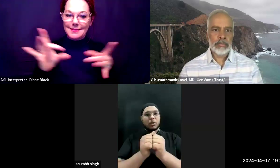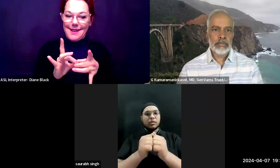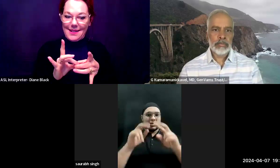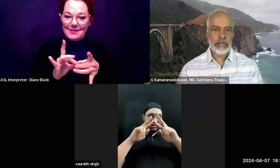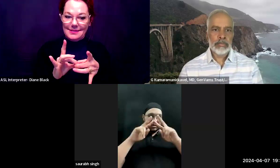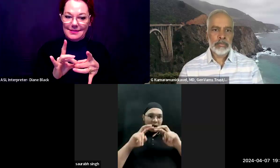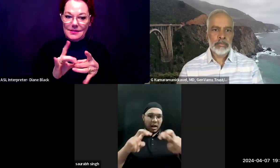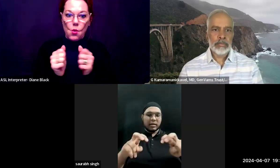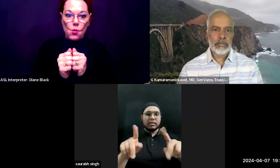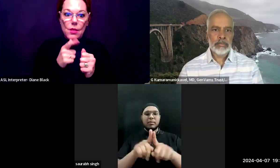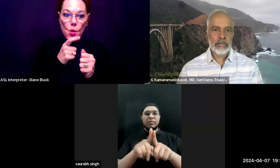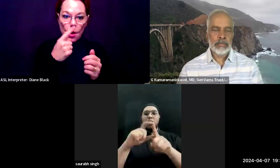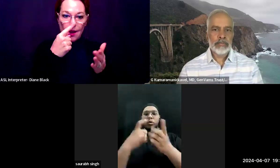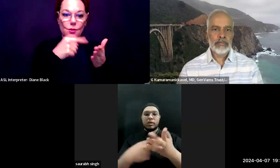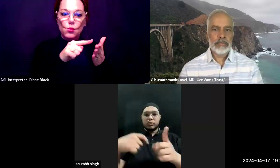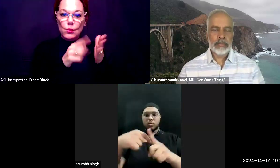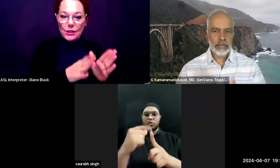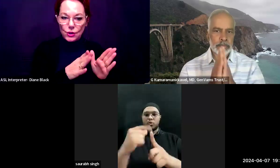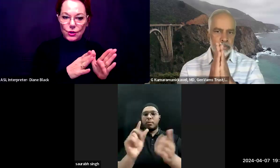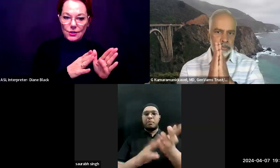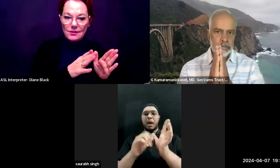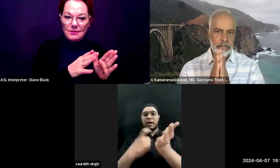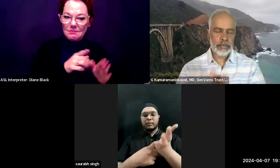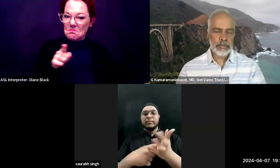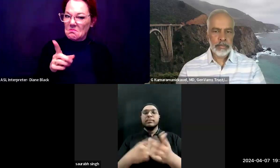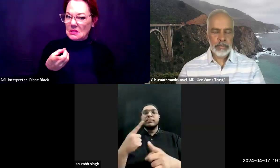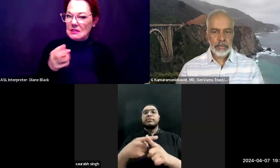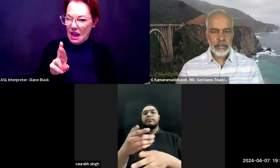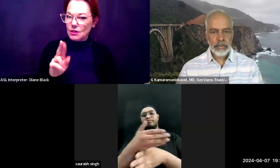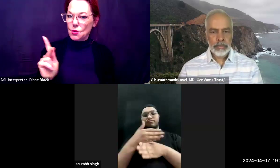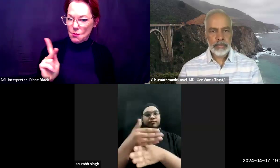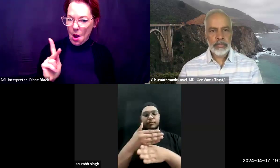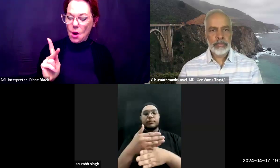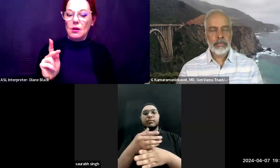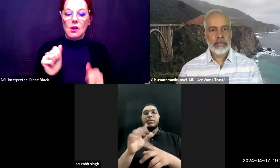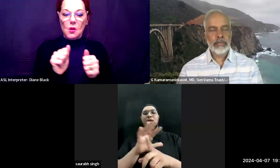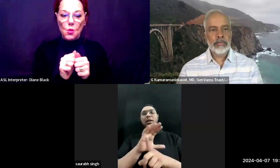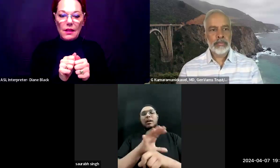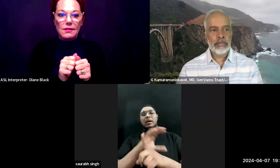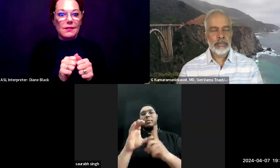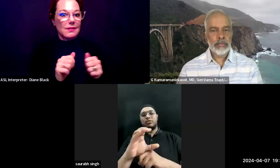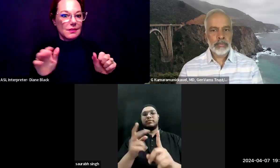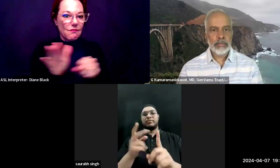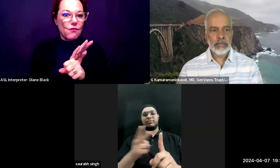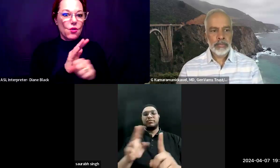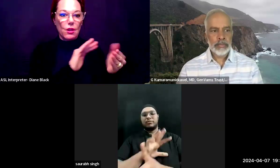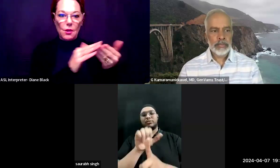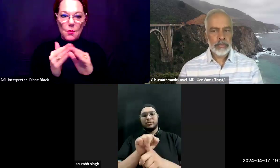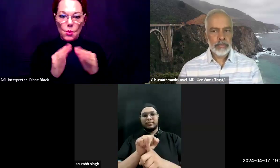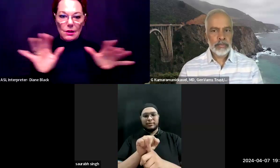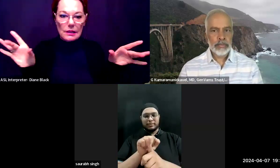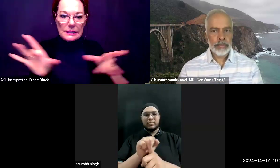as Dr Kumar, and with each other and with the rest of the community. So we are very lucky to